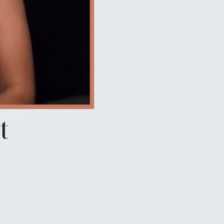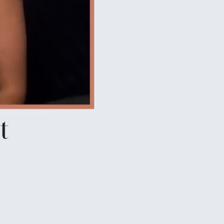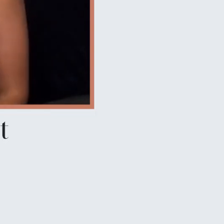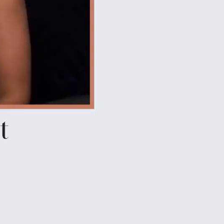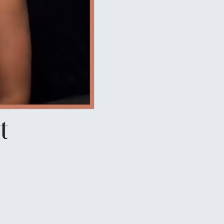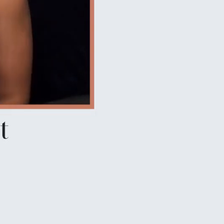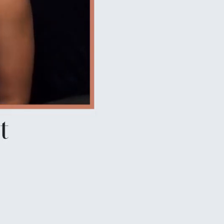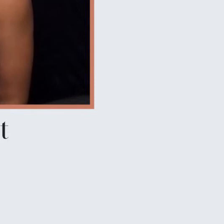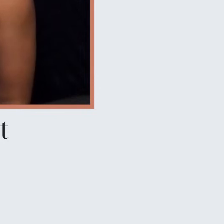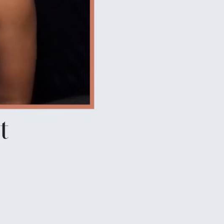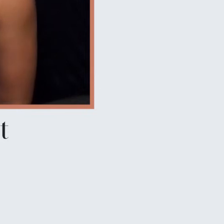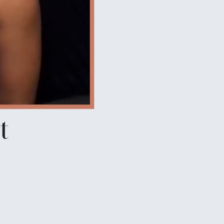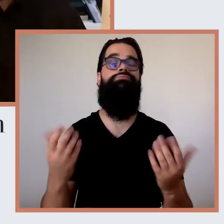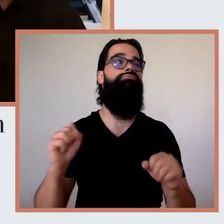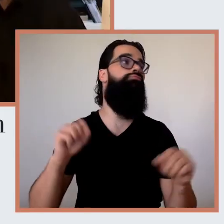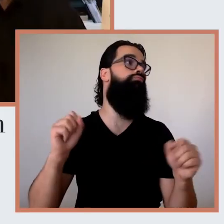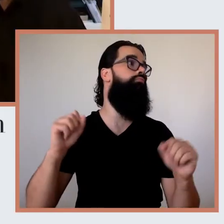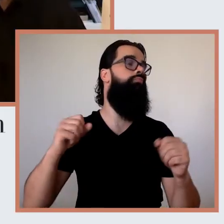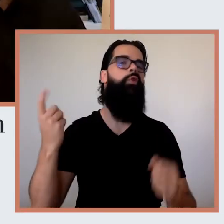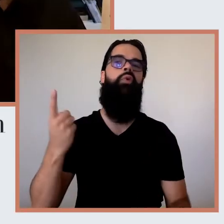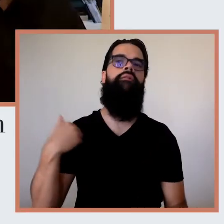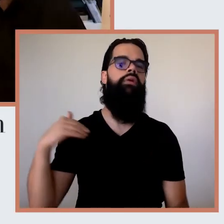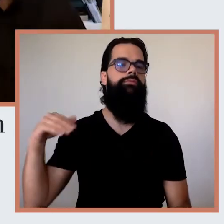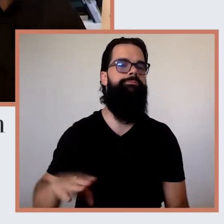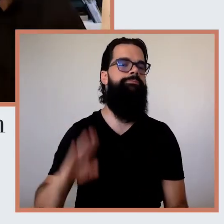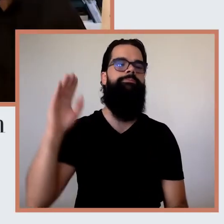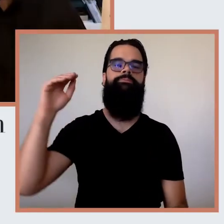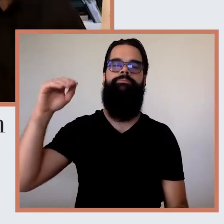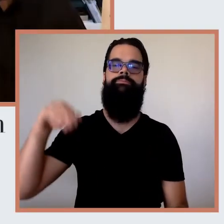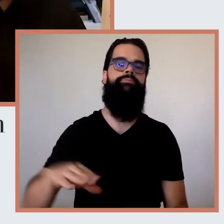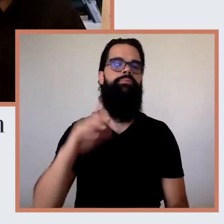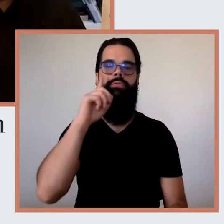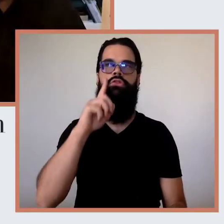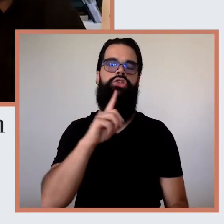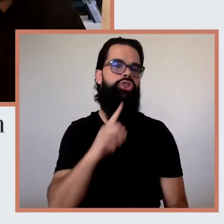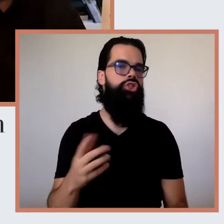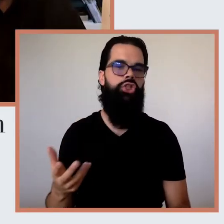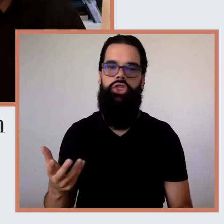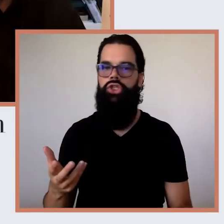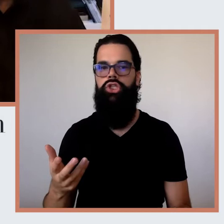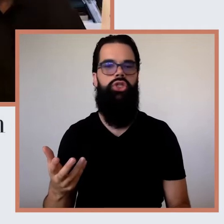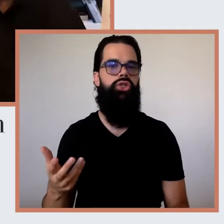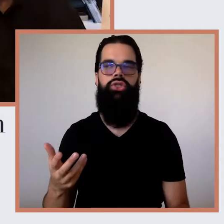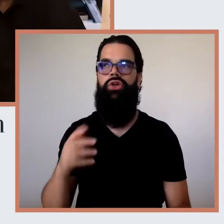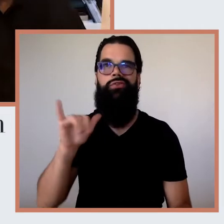that's so colorful? Well, look, it's an uphill battle for sure anyway.